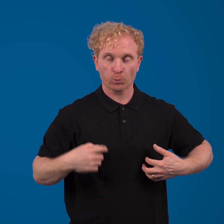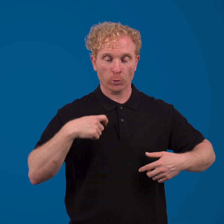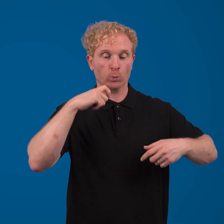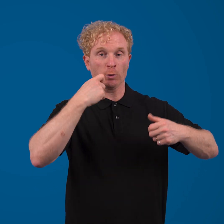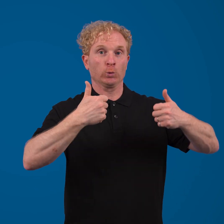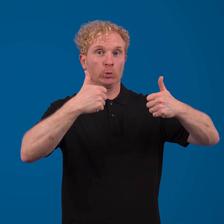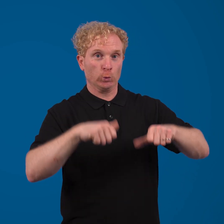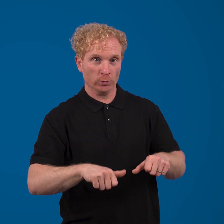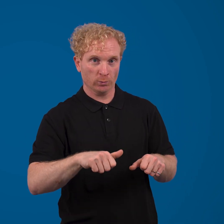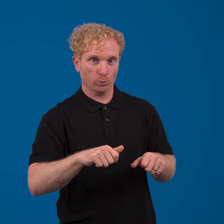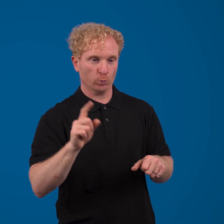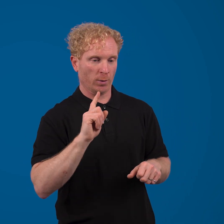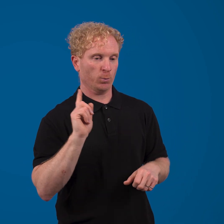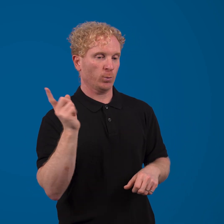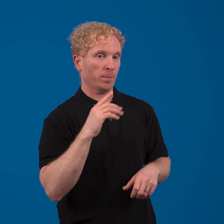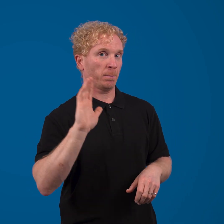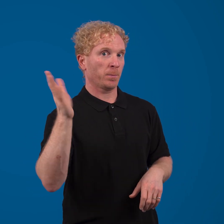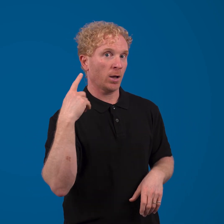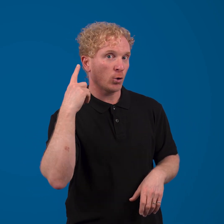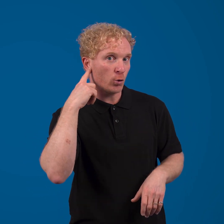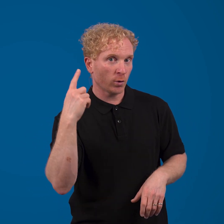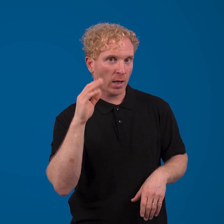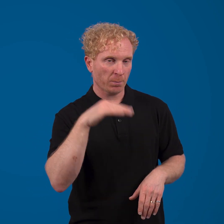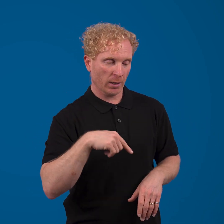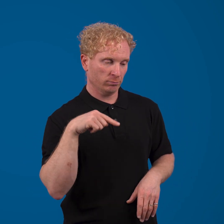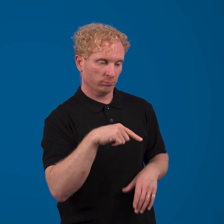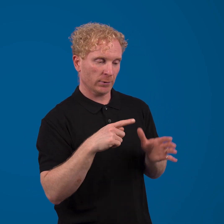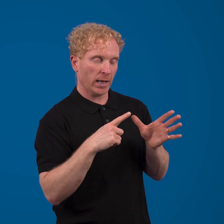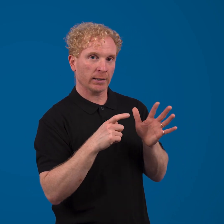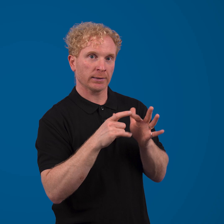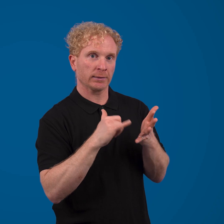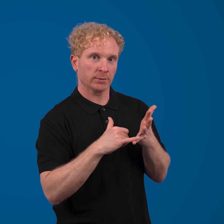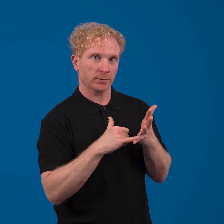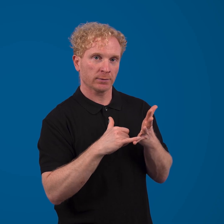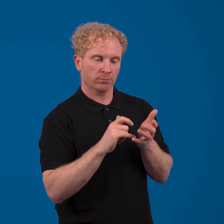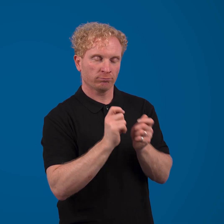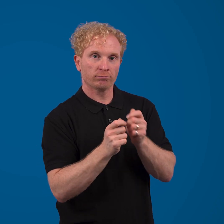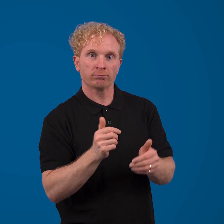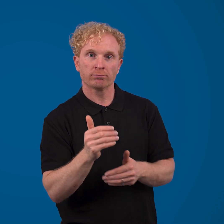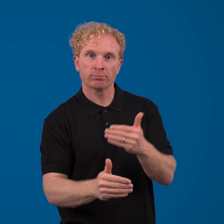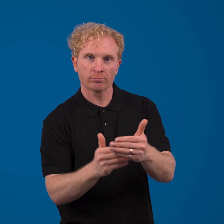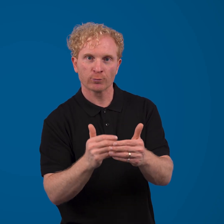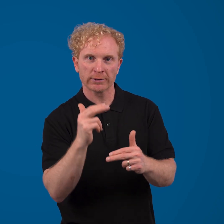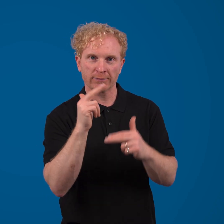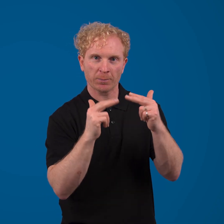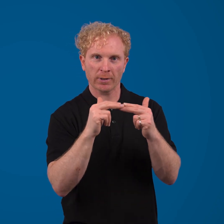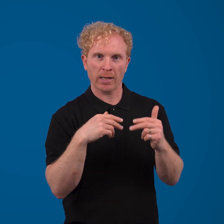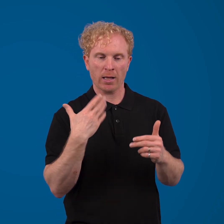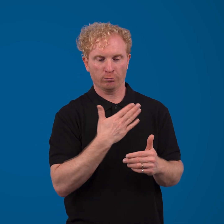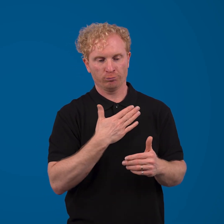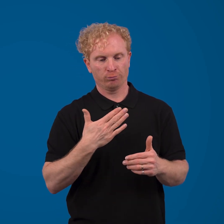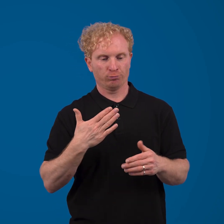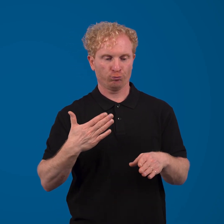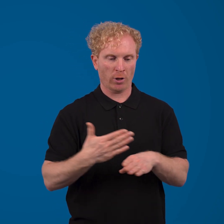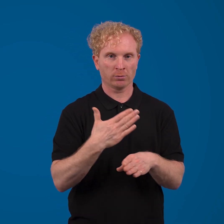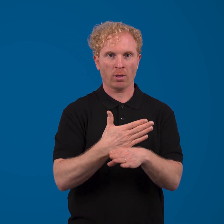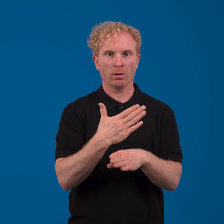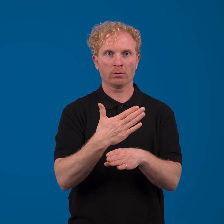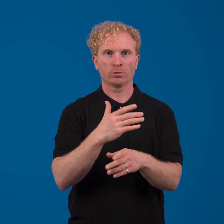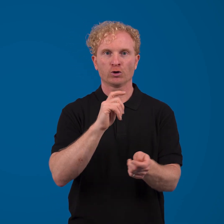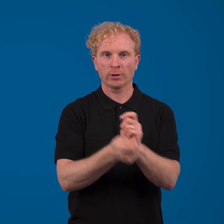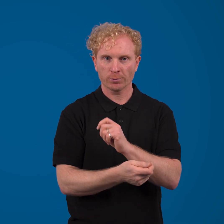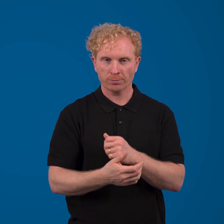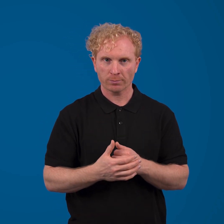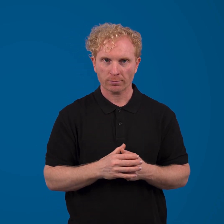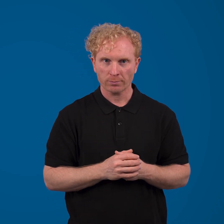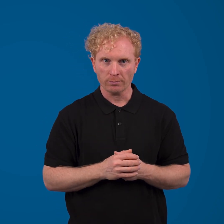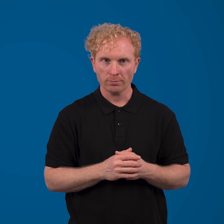We will use what we heard about ADS implementation mechanisms to develop a list of practical changes.